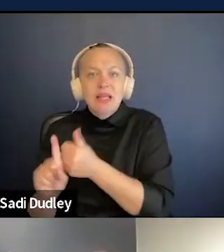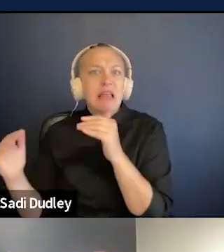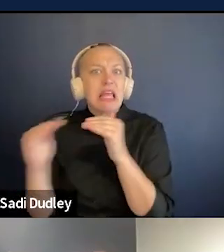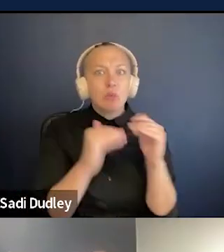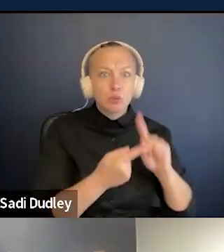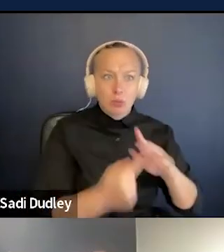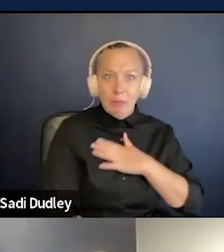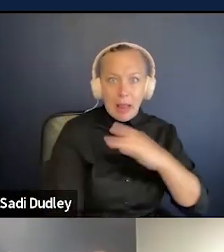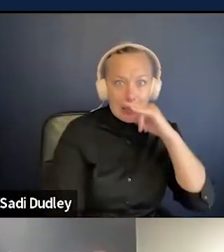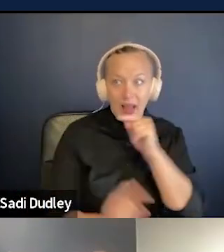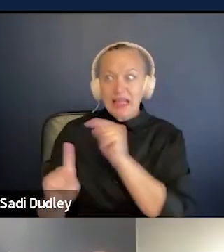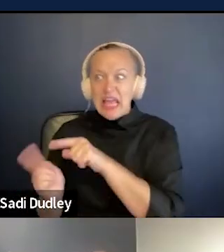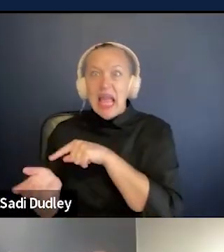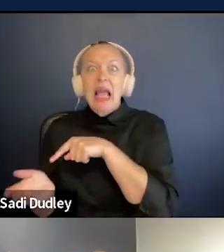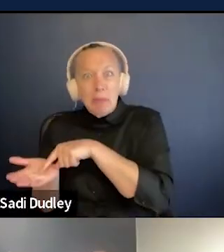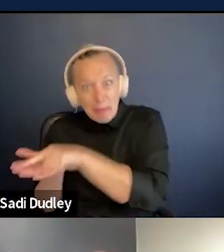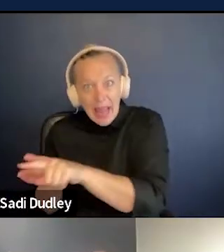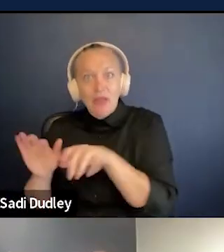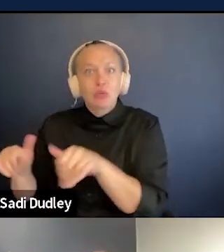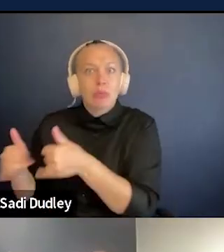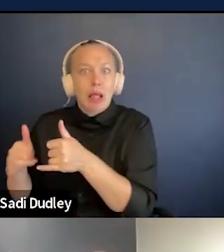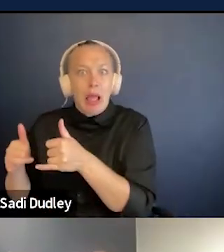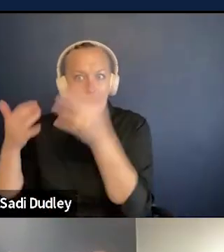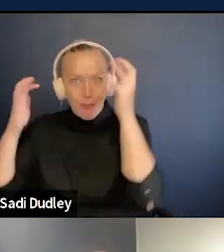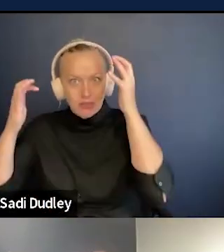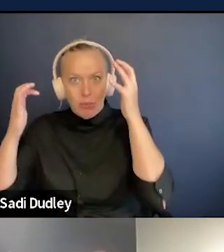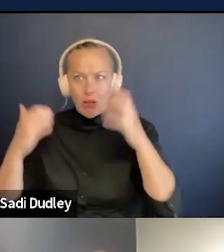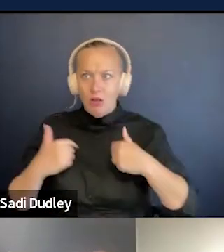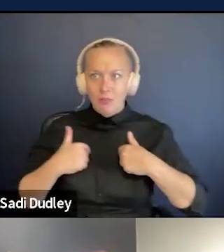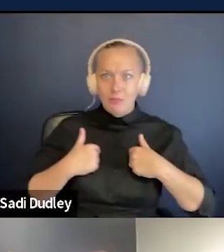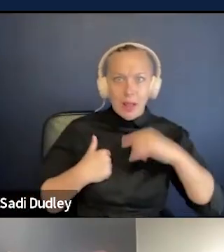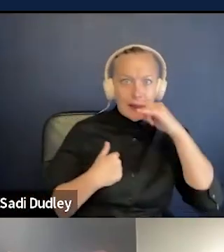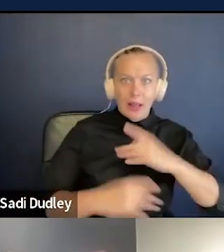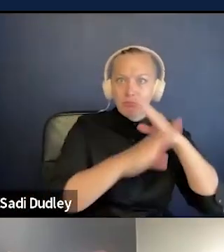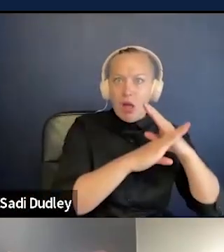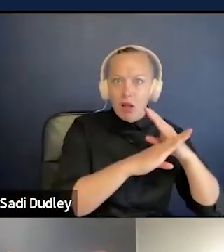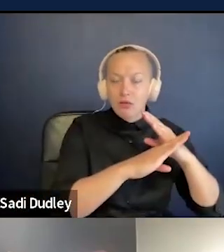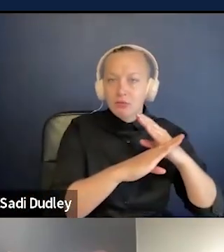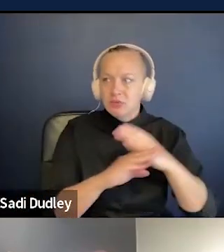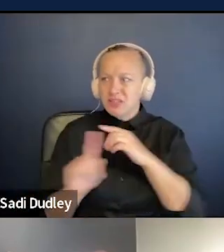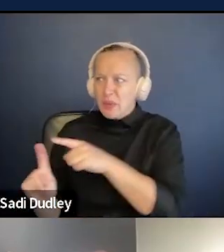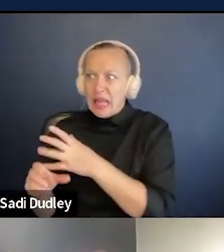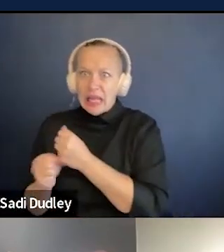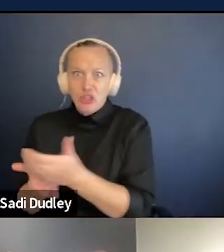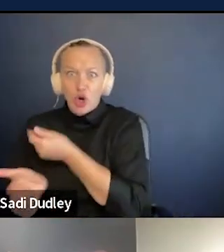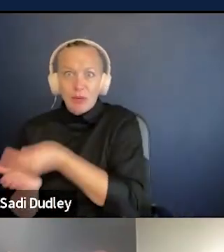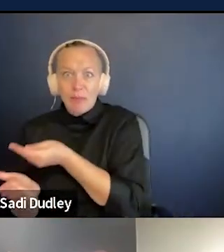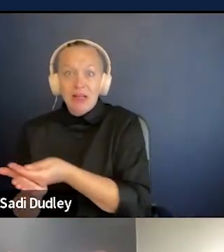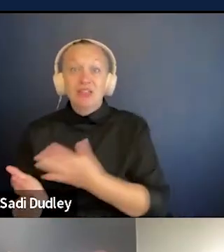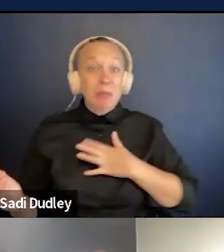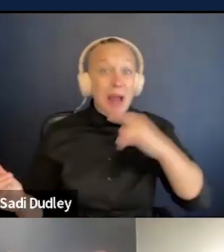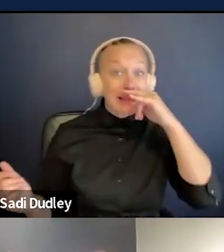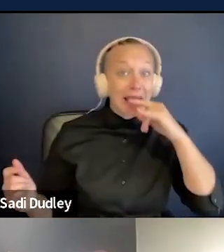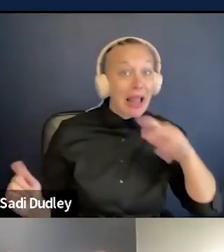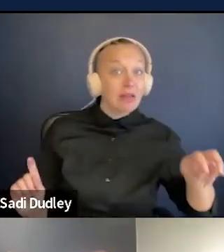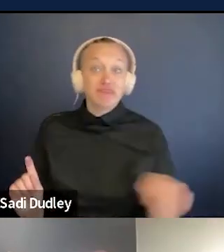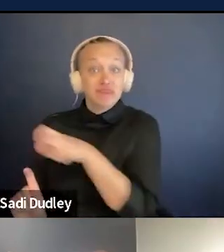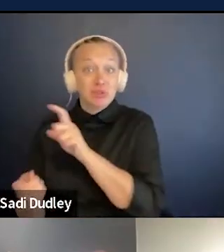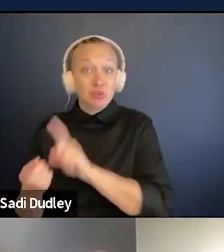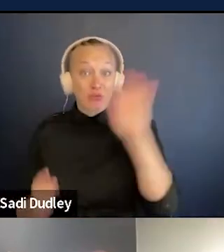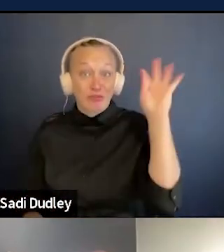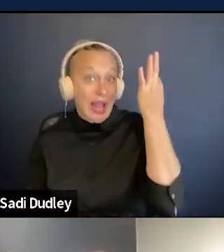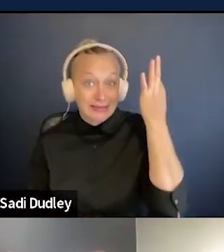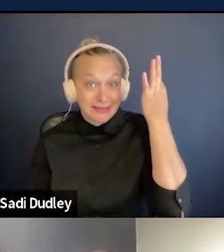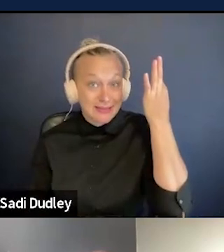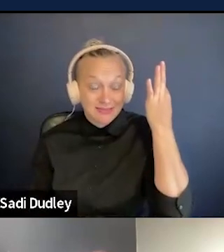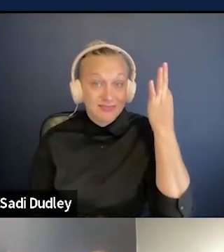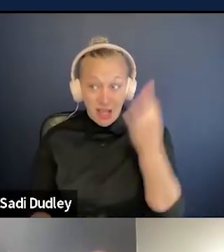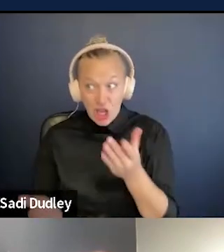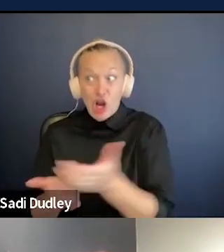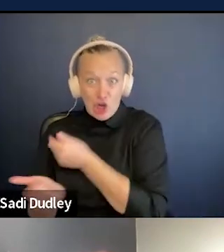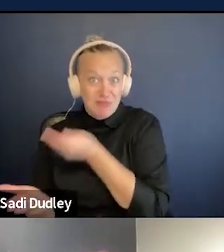Even though he has a cognitive disability, mild disability, just like… one of my kids did, and… but he's getting paid, so Mike had lived in France, he would be getting paid to play basketball, because France doesn't have, uh…